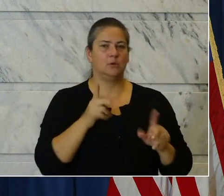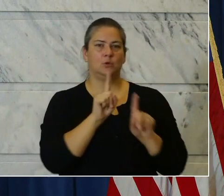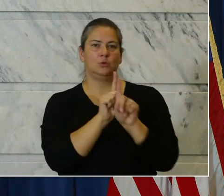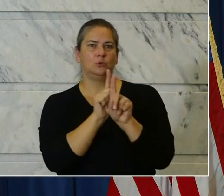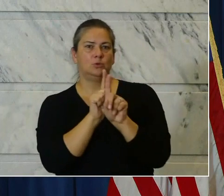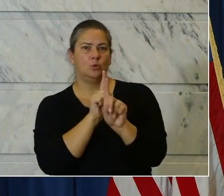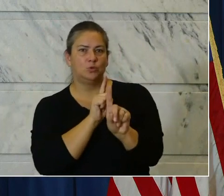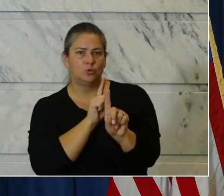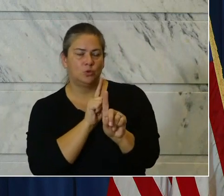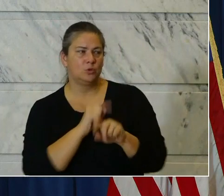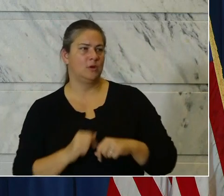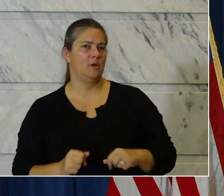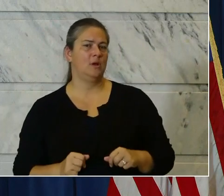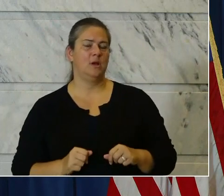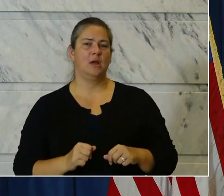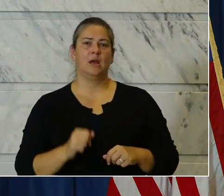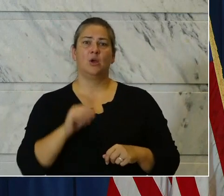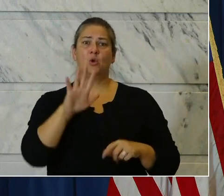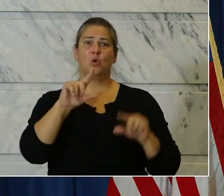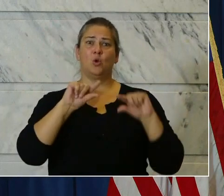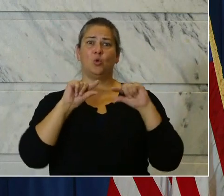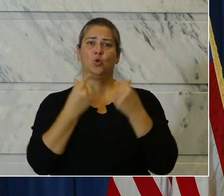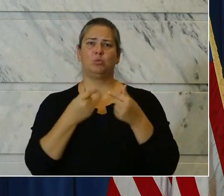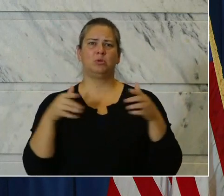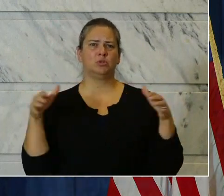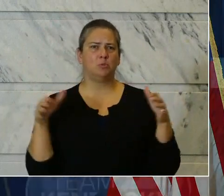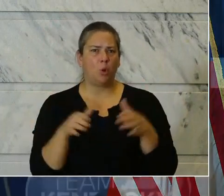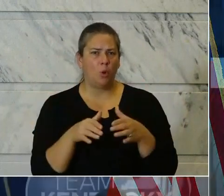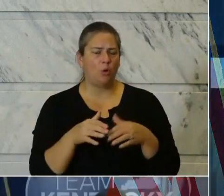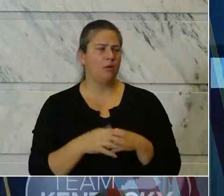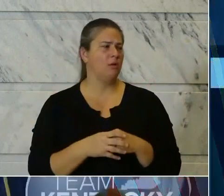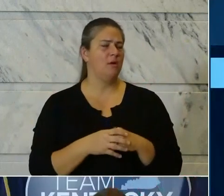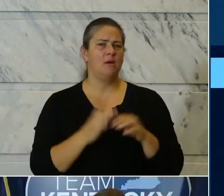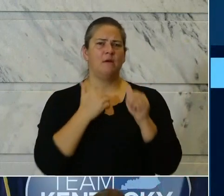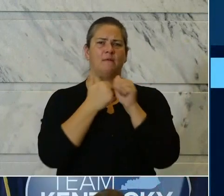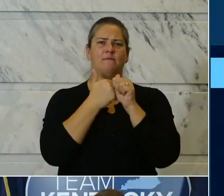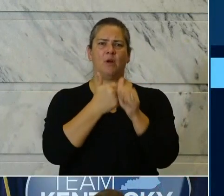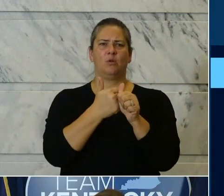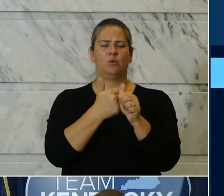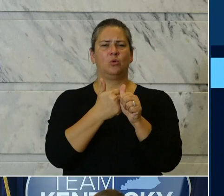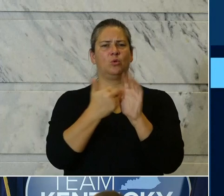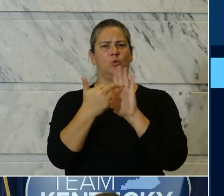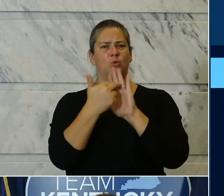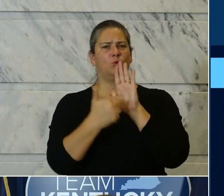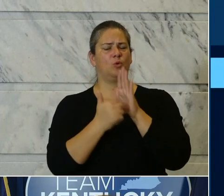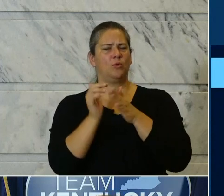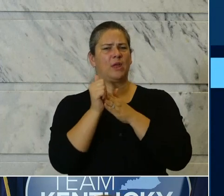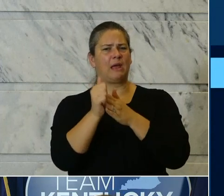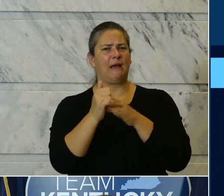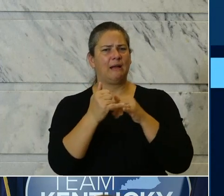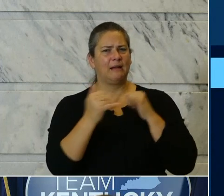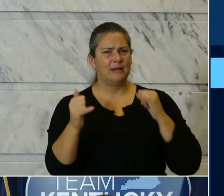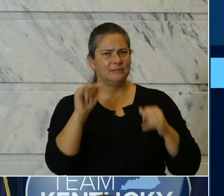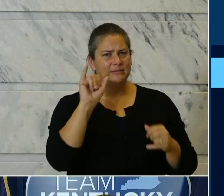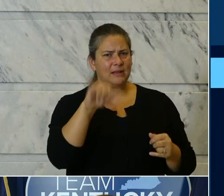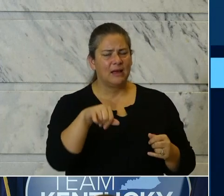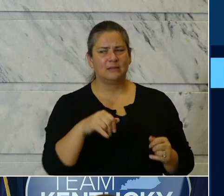WHERE MASS SOCIALLY JUST. KEEP YOUR GROUPS- DOWN FOLLOW THE